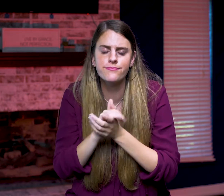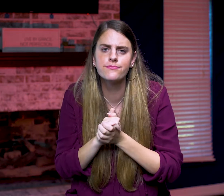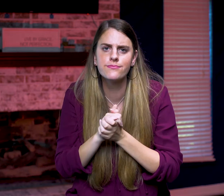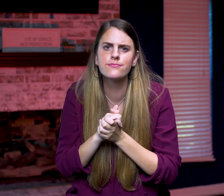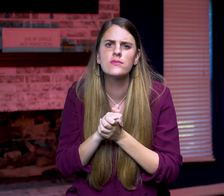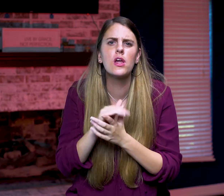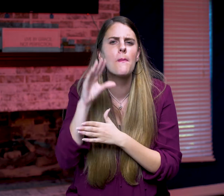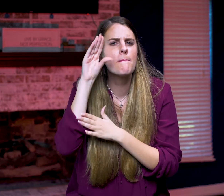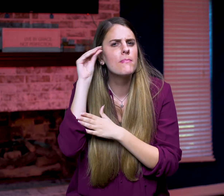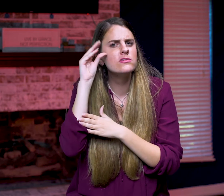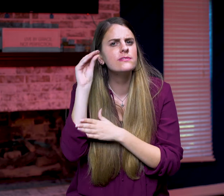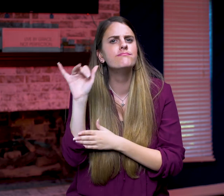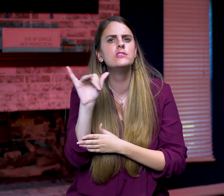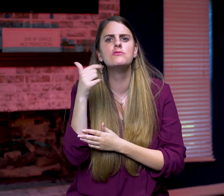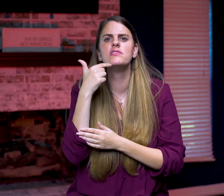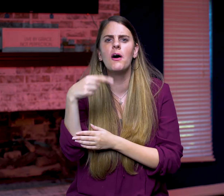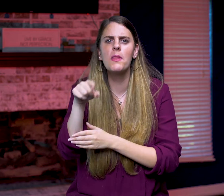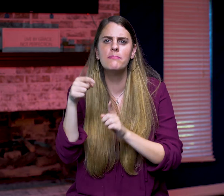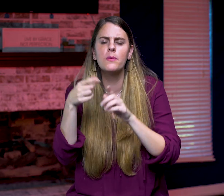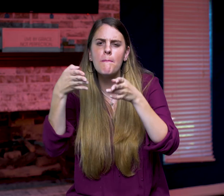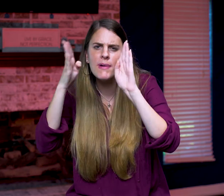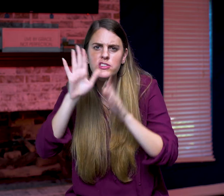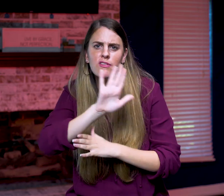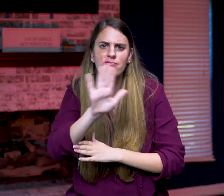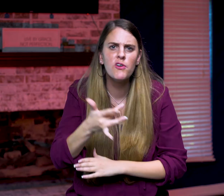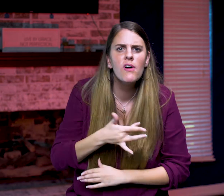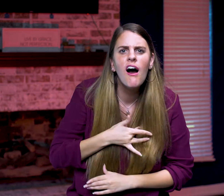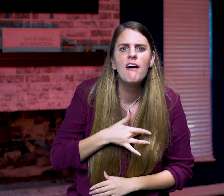Moses also tells them to pay attention to their hearts,